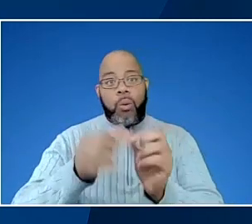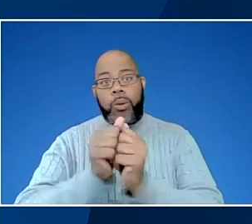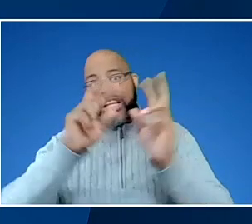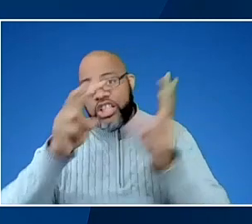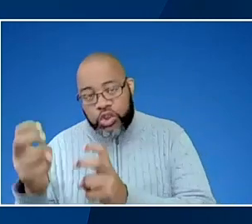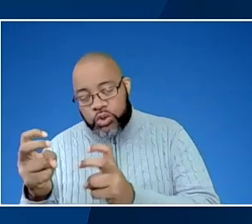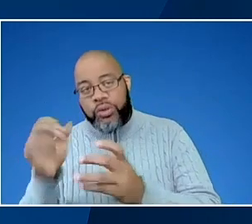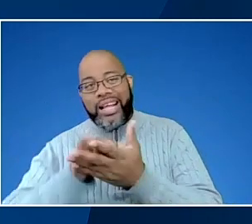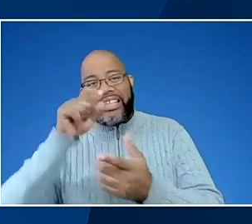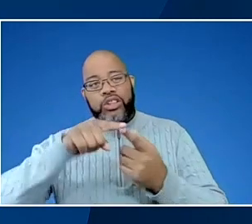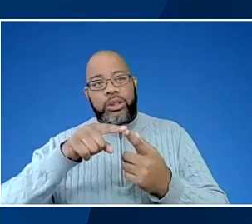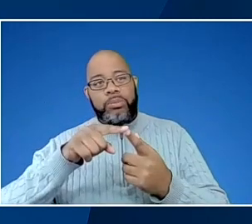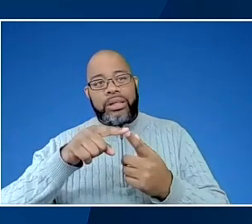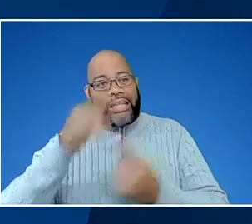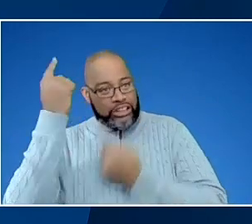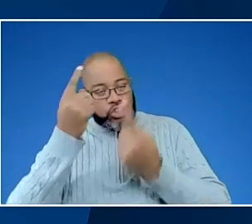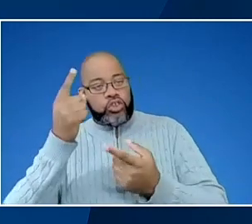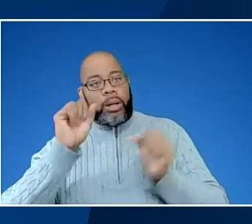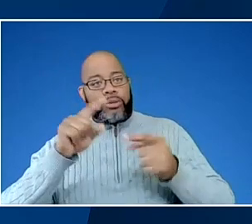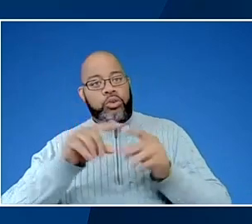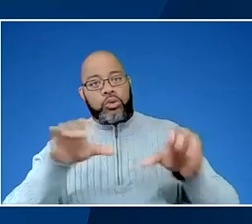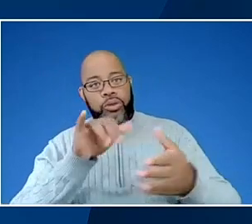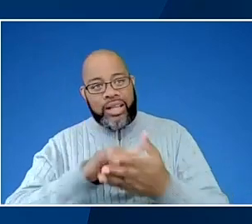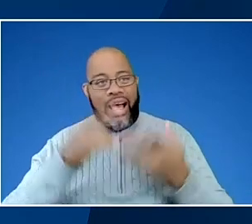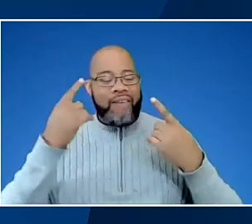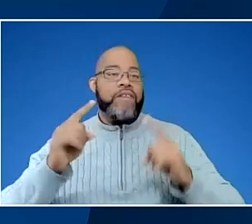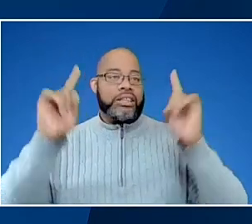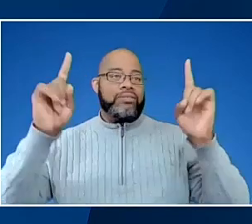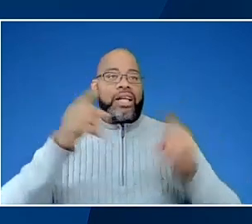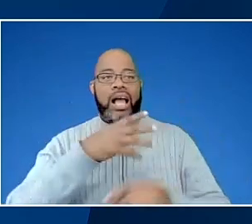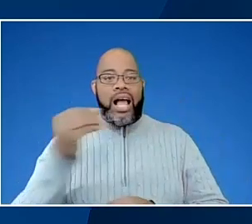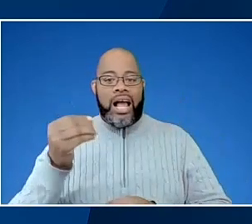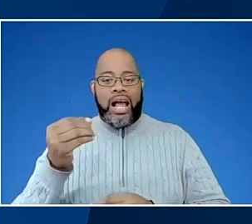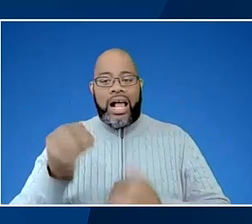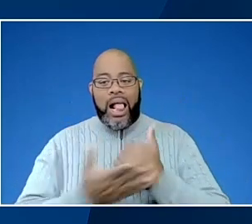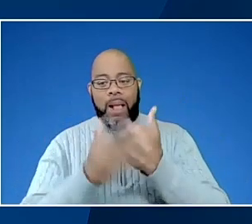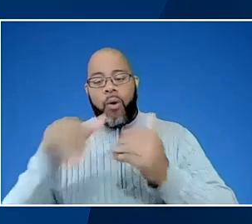be taken into account to be able to do it effectively and help all TRIO participants.